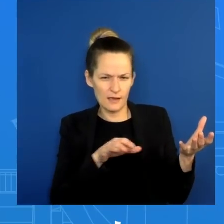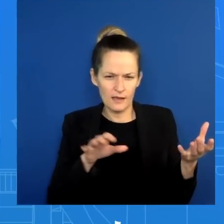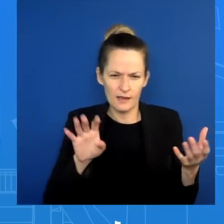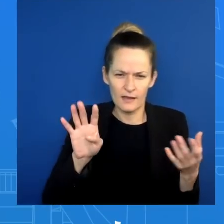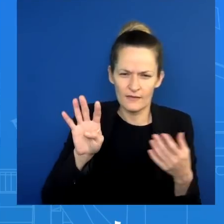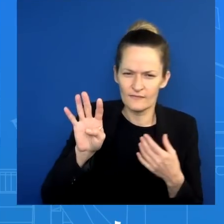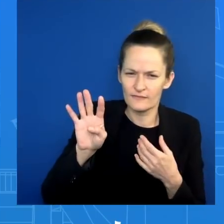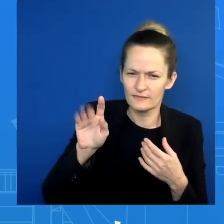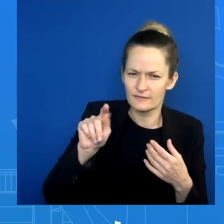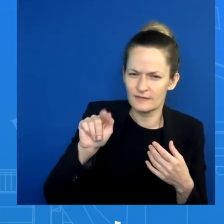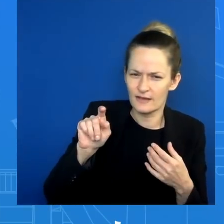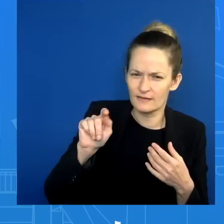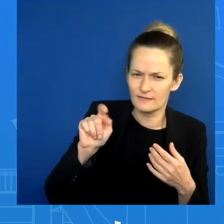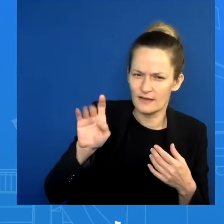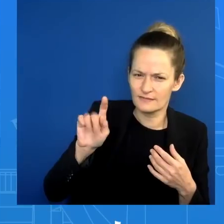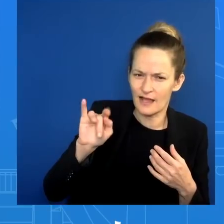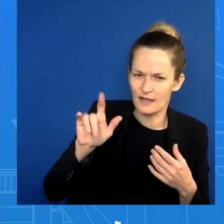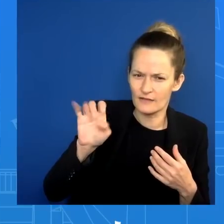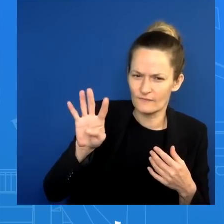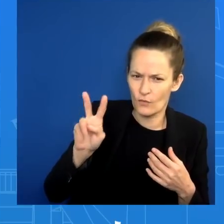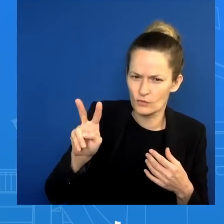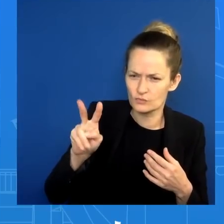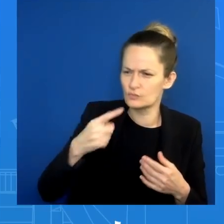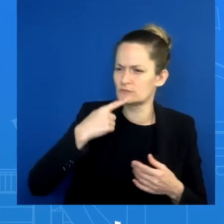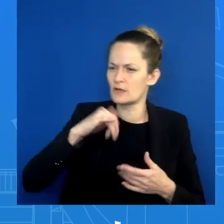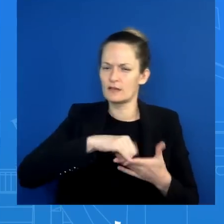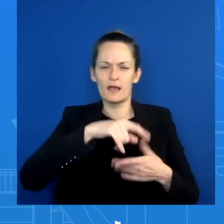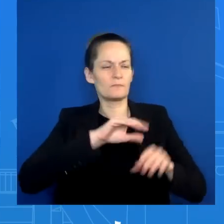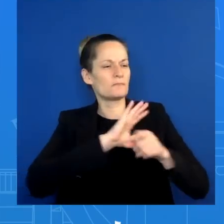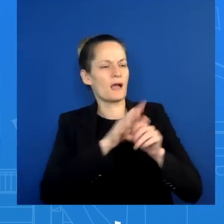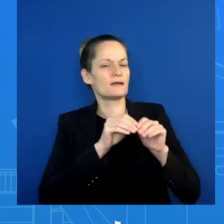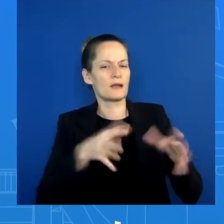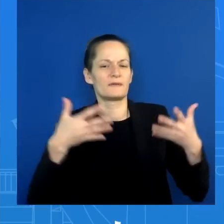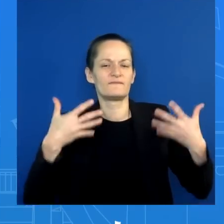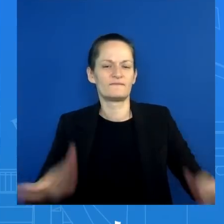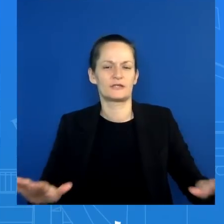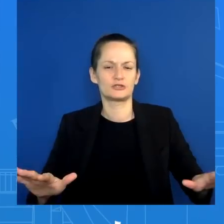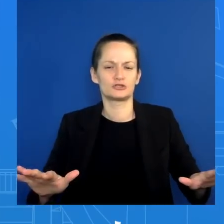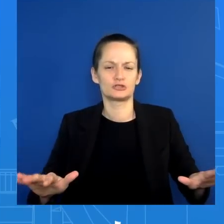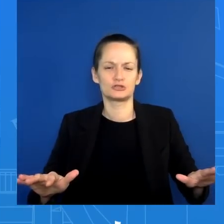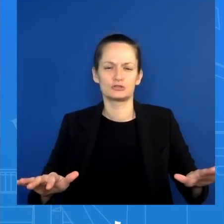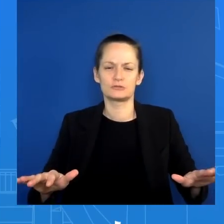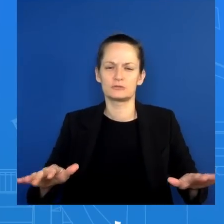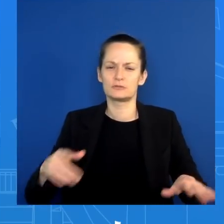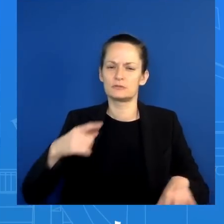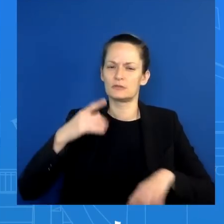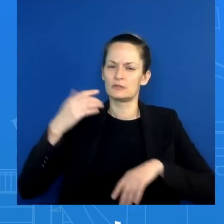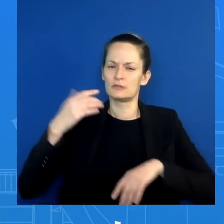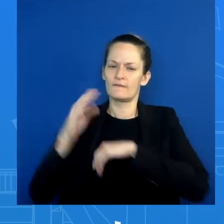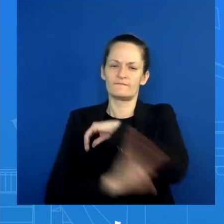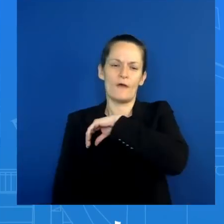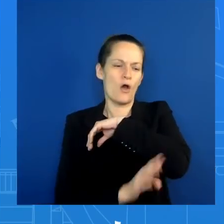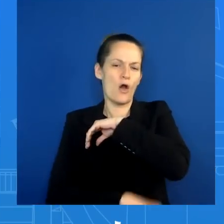So how is this a national emergency? Has COBRA a national emergency when it comes to students?